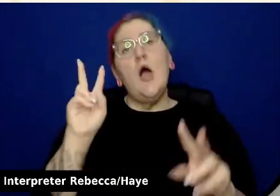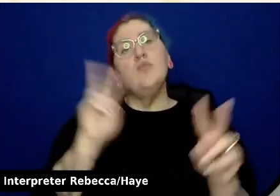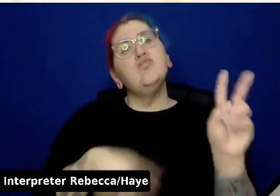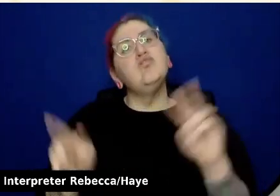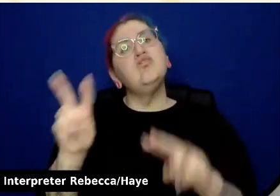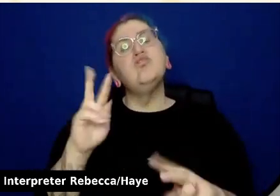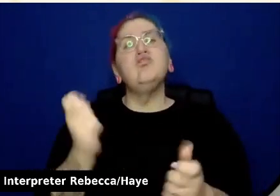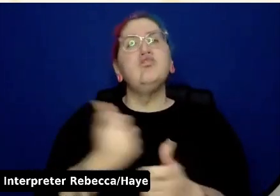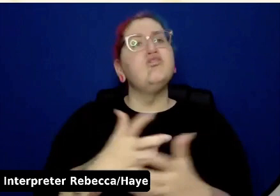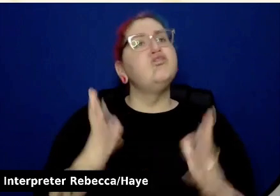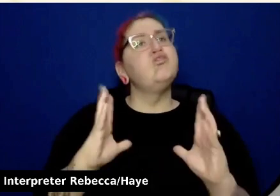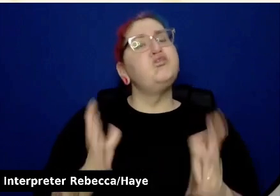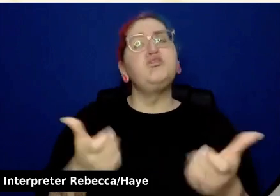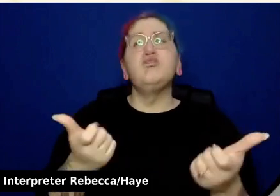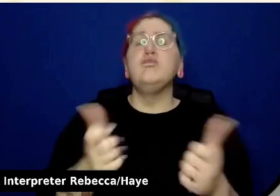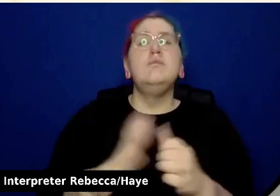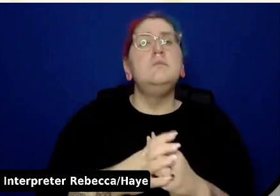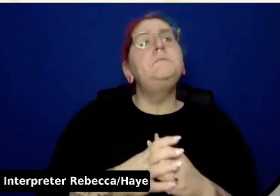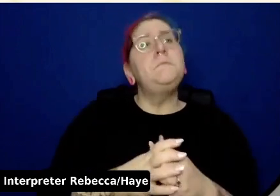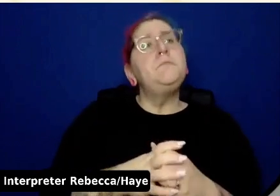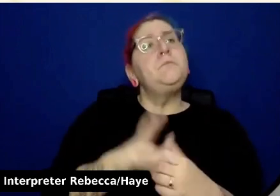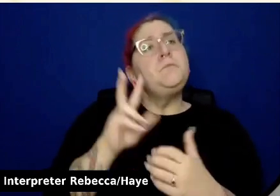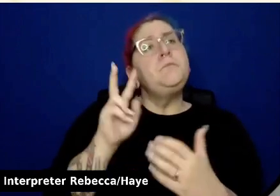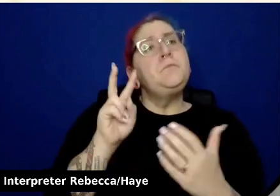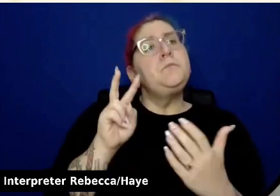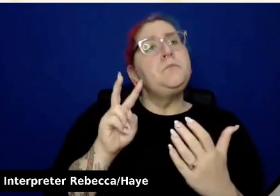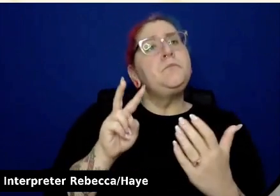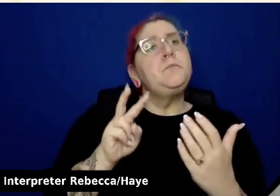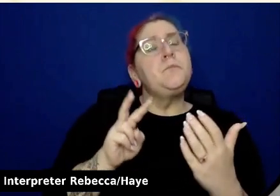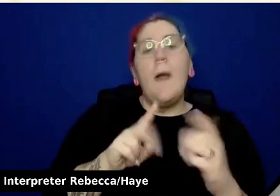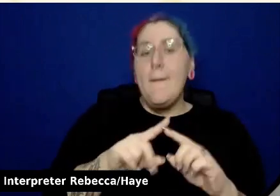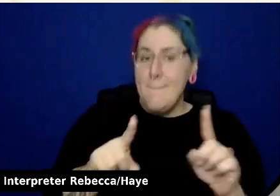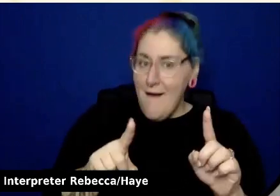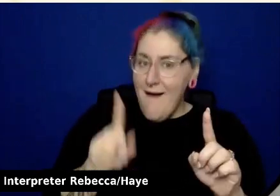with real users, real devices and assistive technologies.